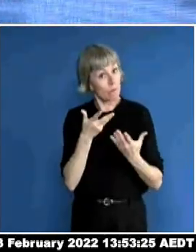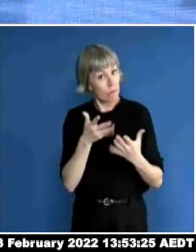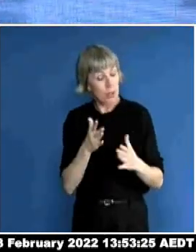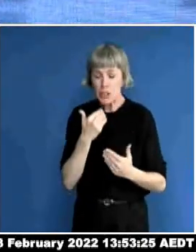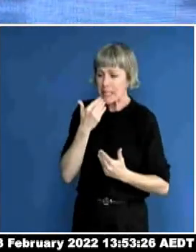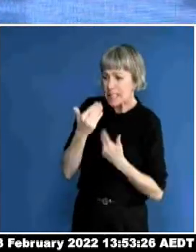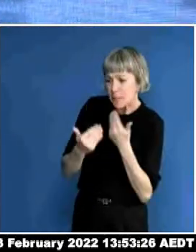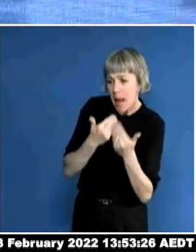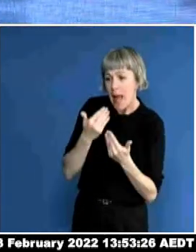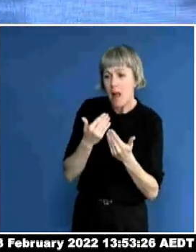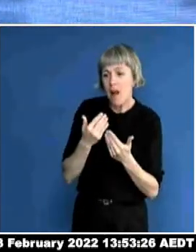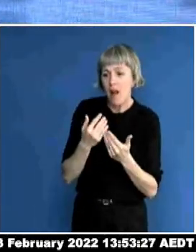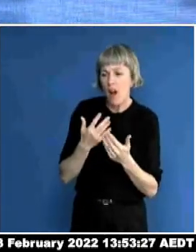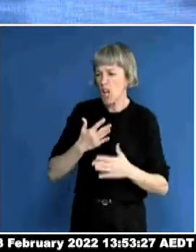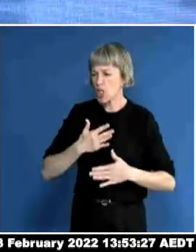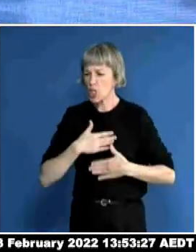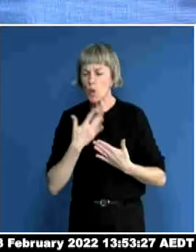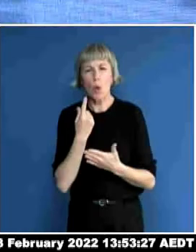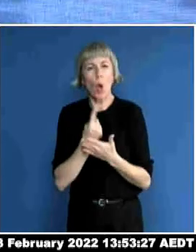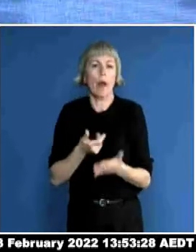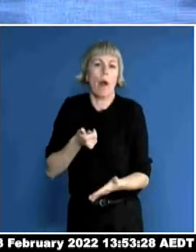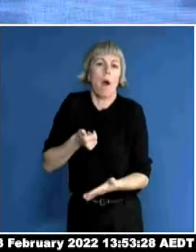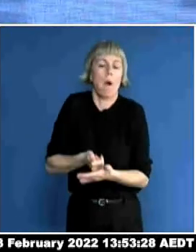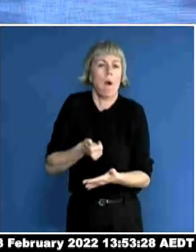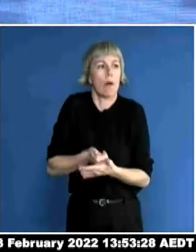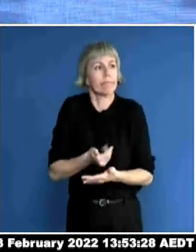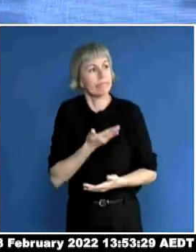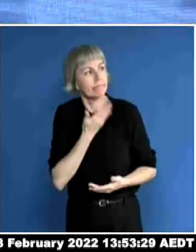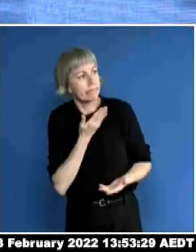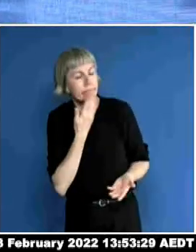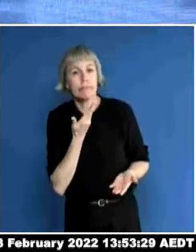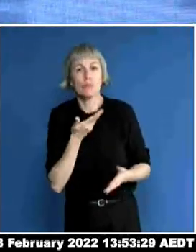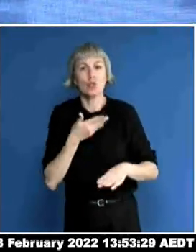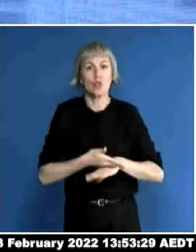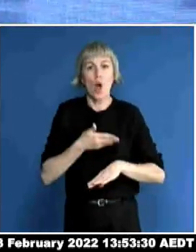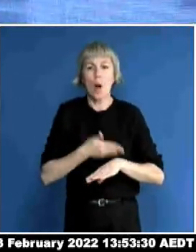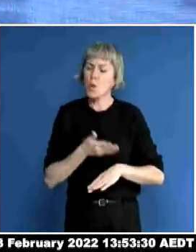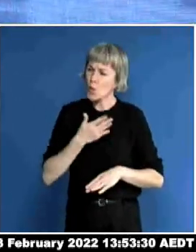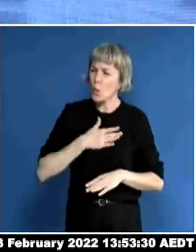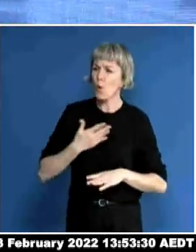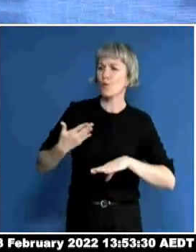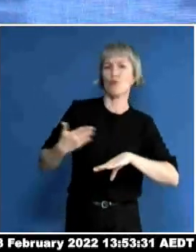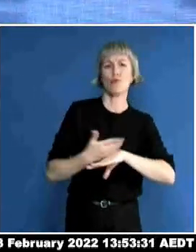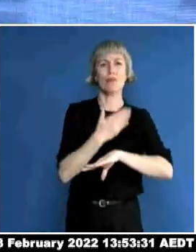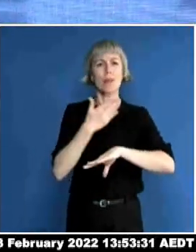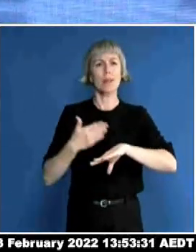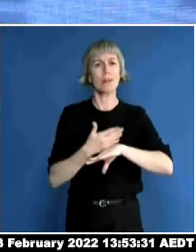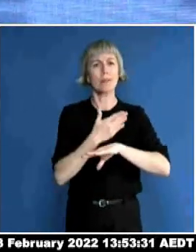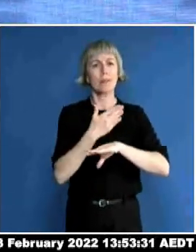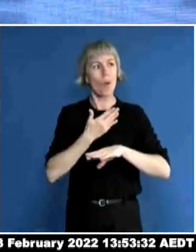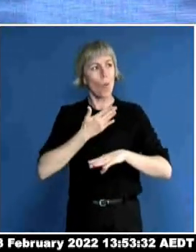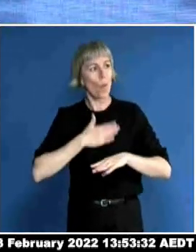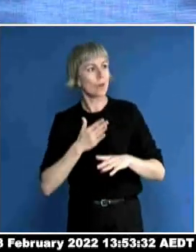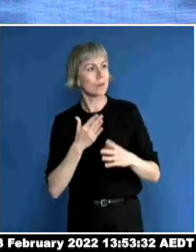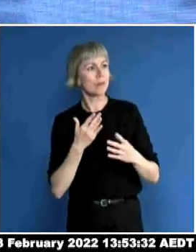job, that you were looking for a career, that you wanted to get off Centrelink and you wanted to have a full-time job.